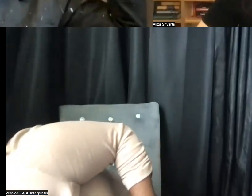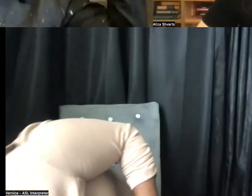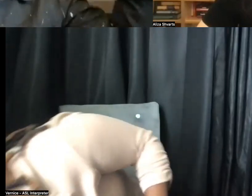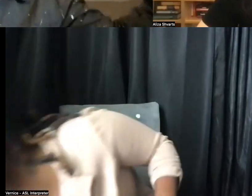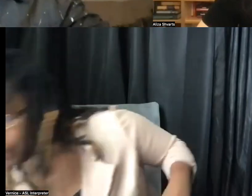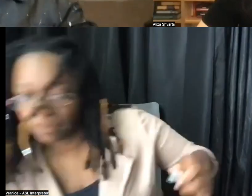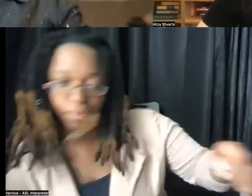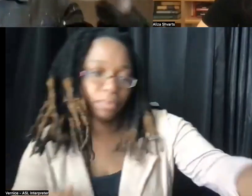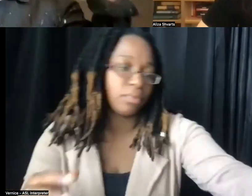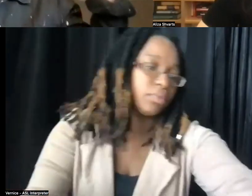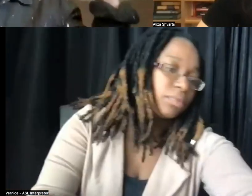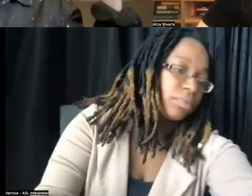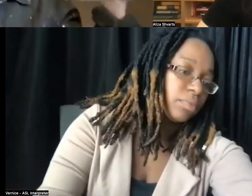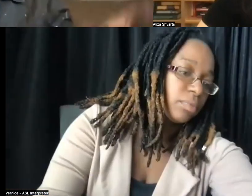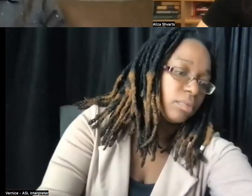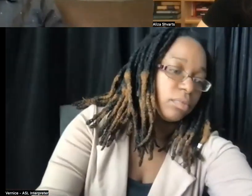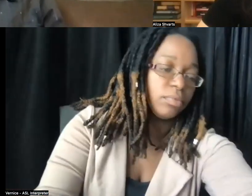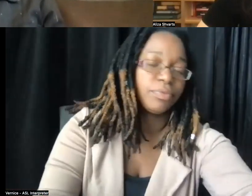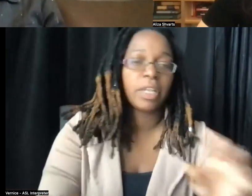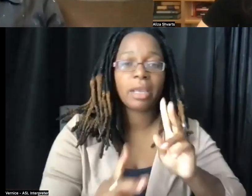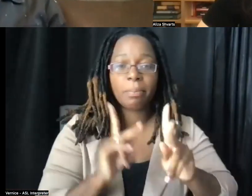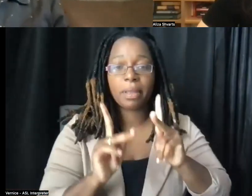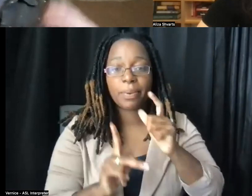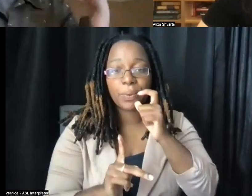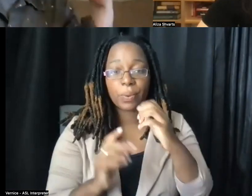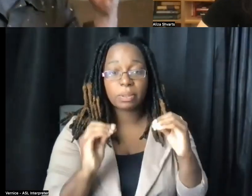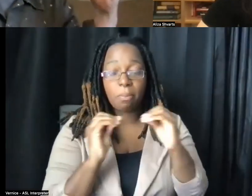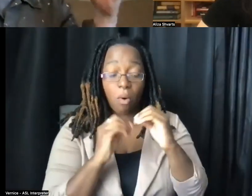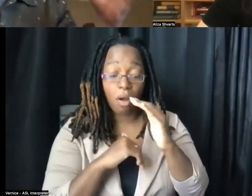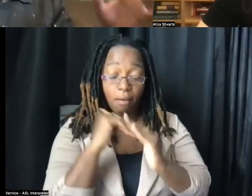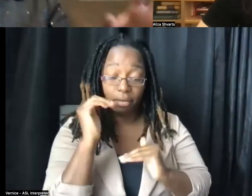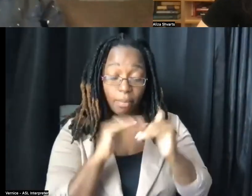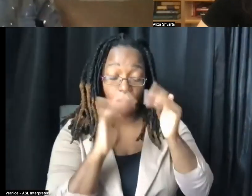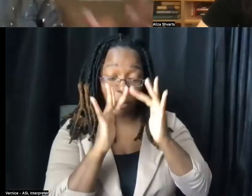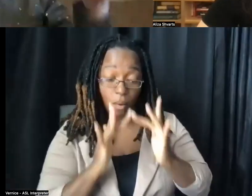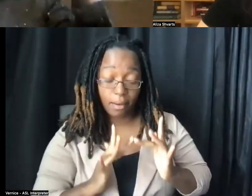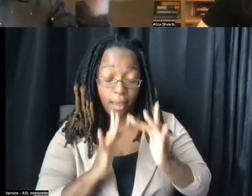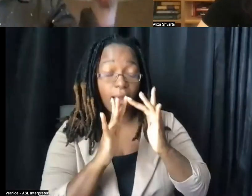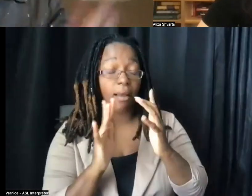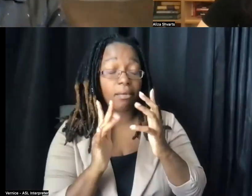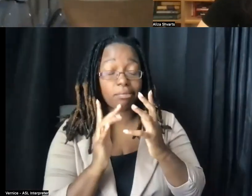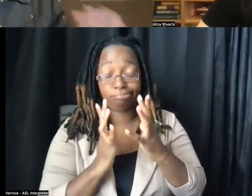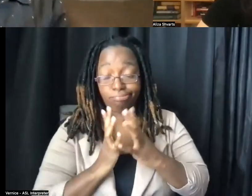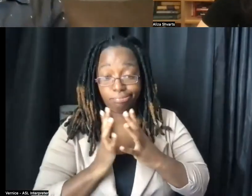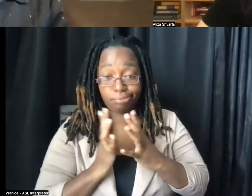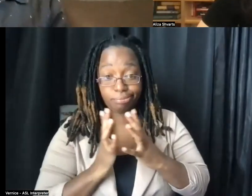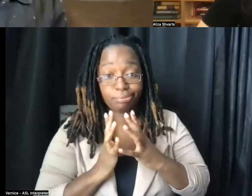there are other there are a bunch of ways to do that, right? Read it,